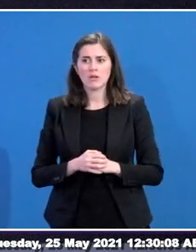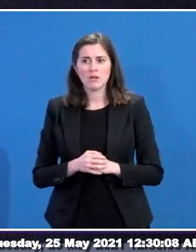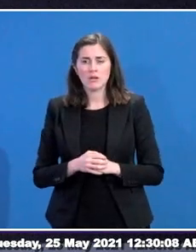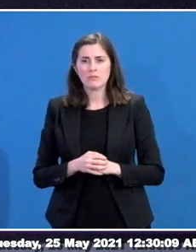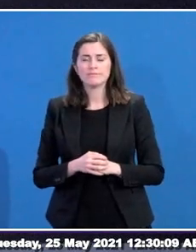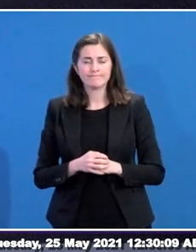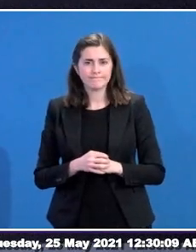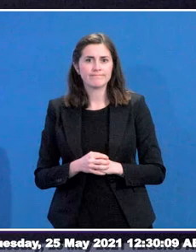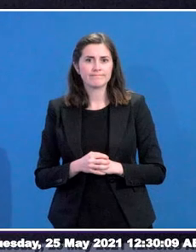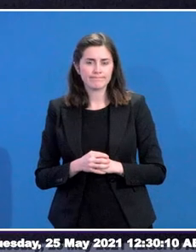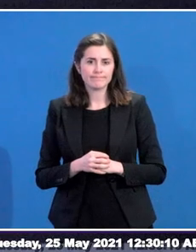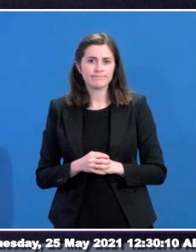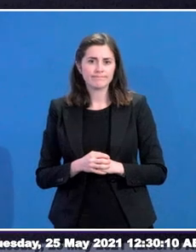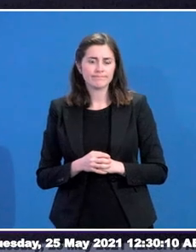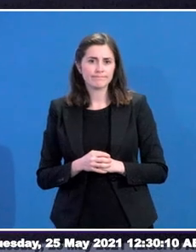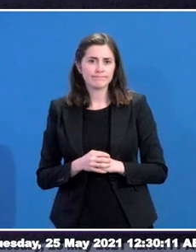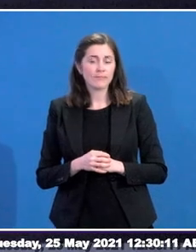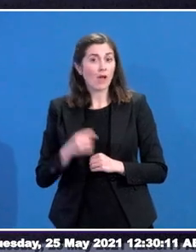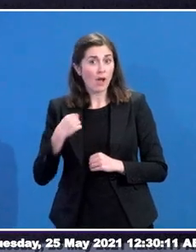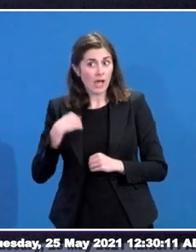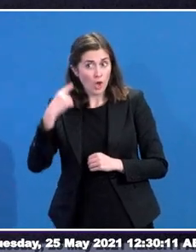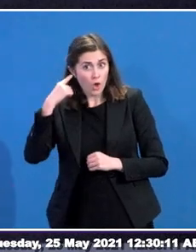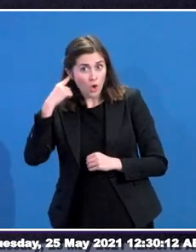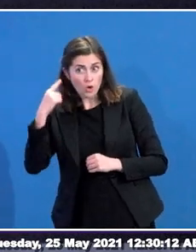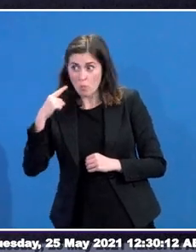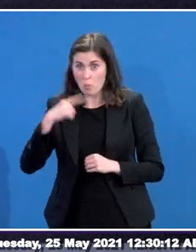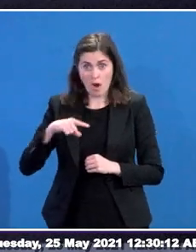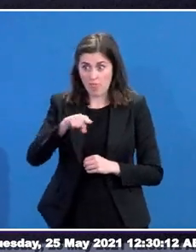they didn't want to work with Carl.